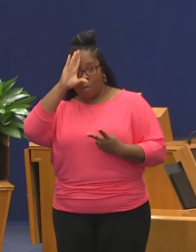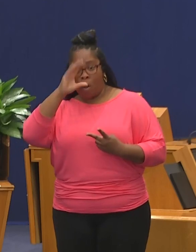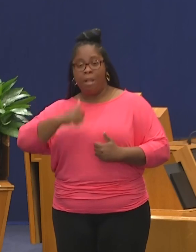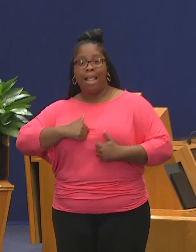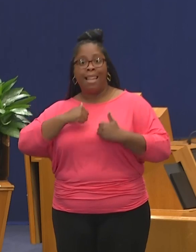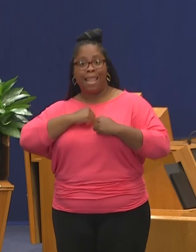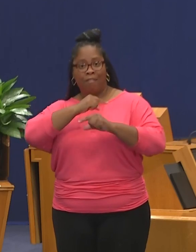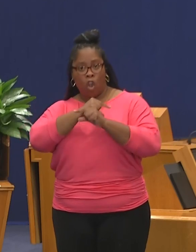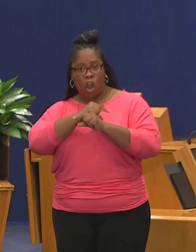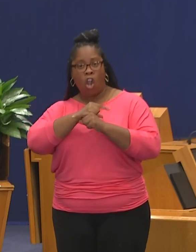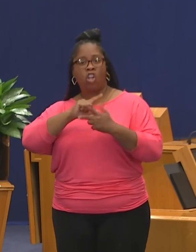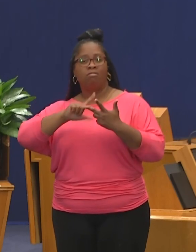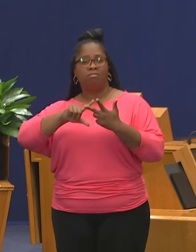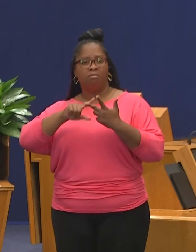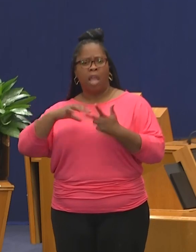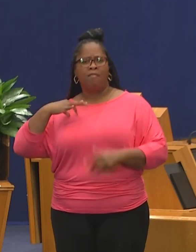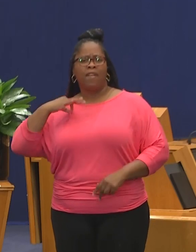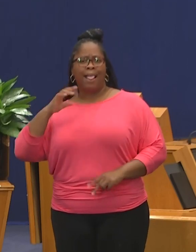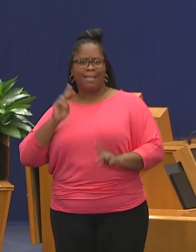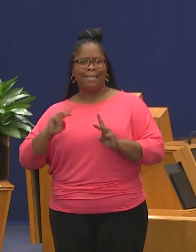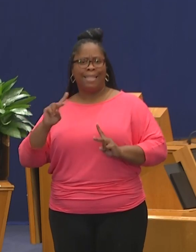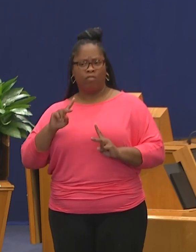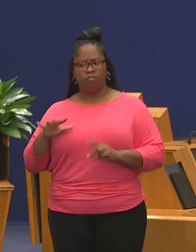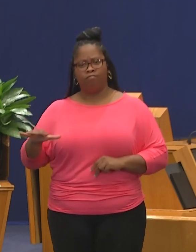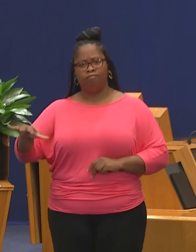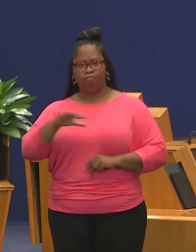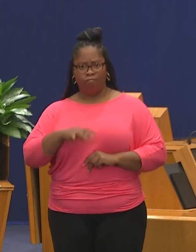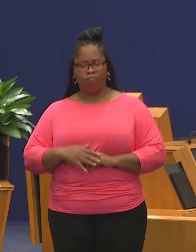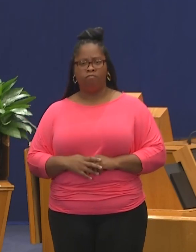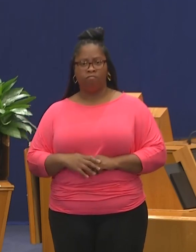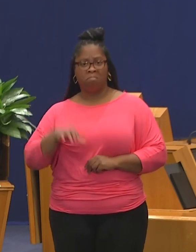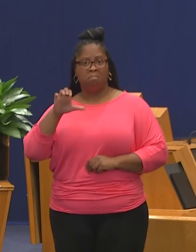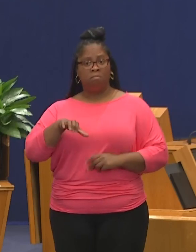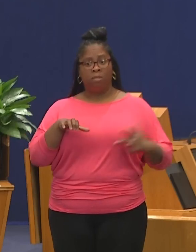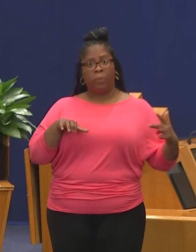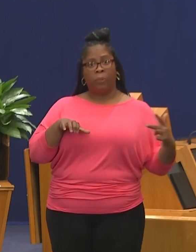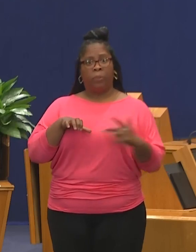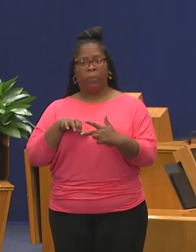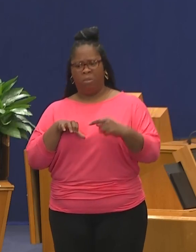STAFF, L.A. COUNTY FIRE DEPARTMENT AND LIFEGUARDS, AND VOLUNTEERS FROM ACROSS THE FIRST